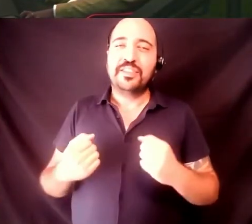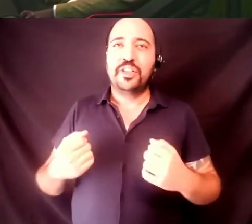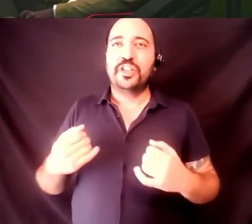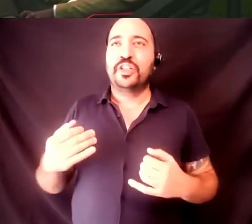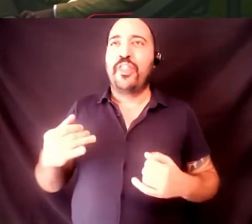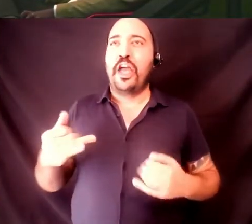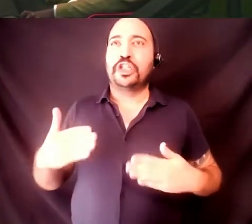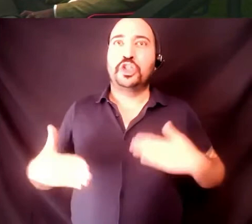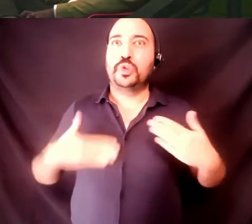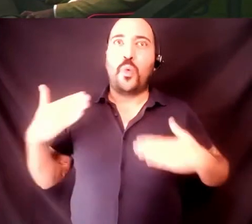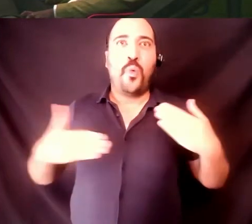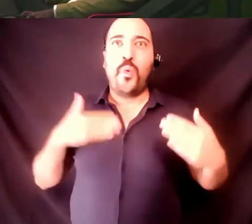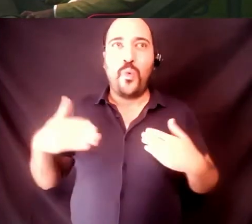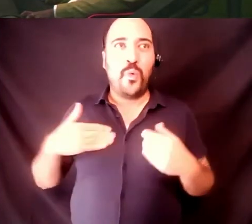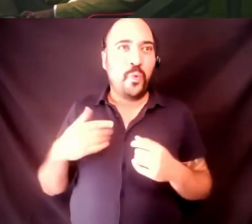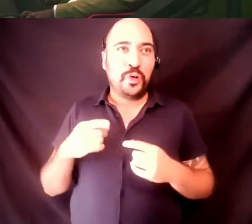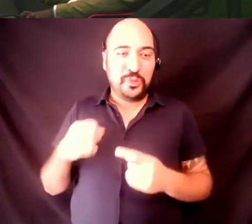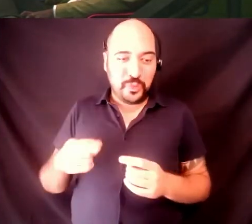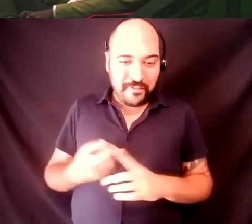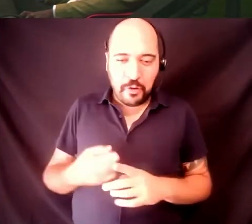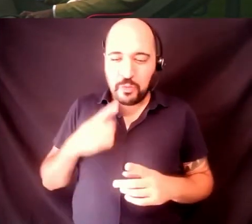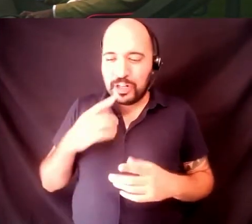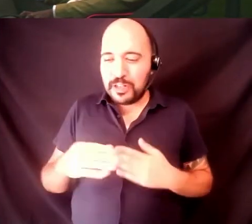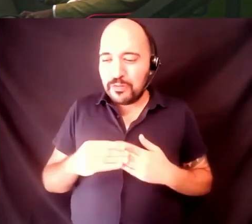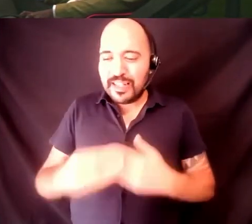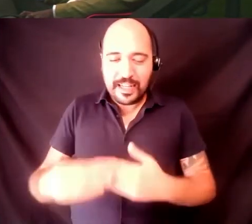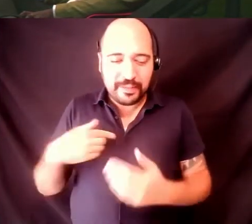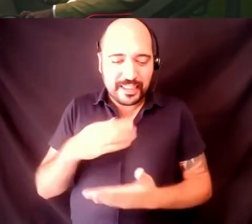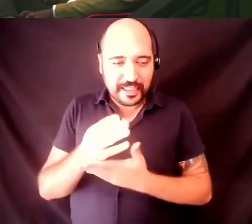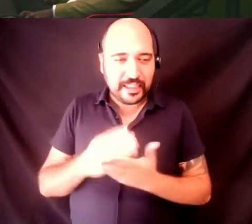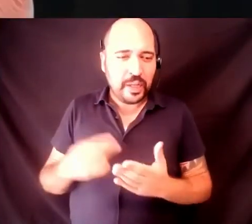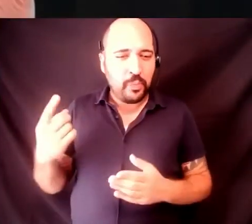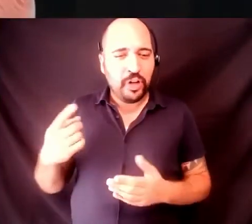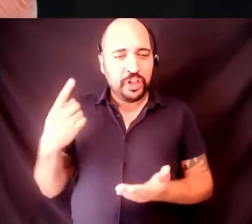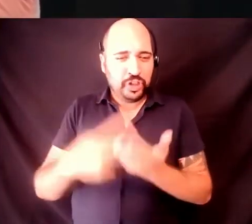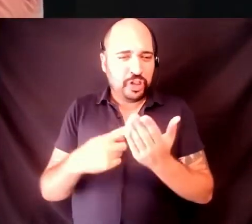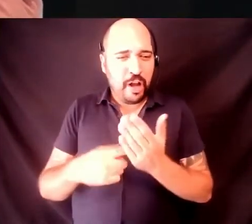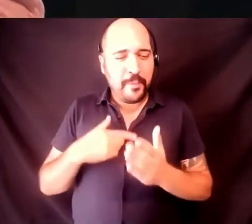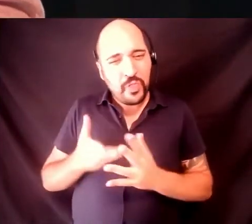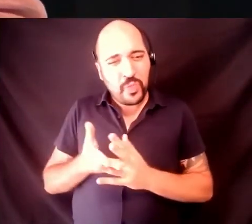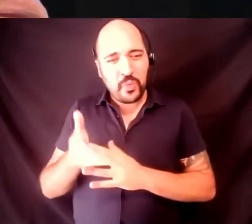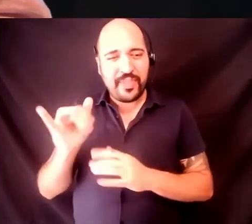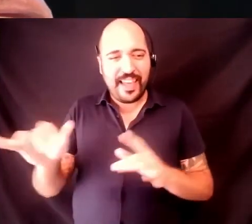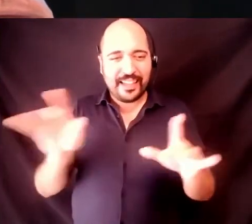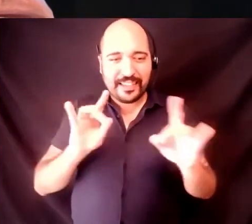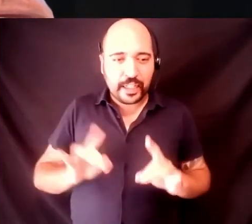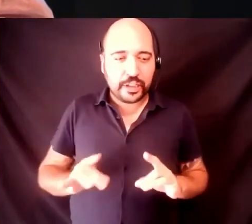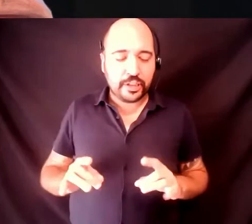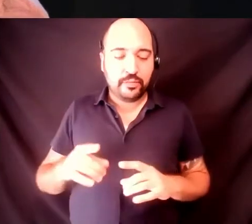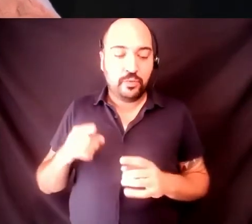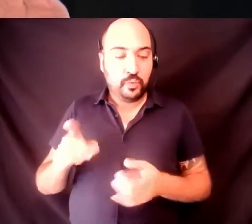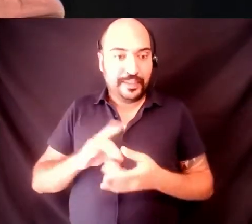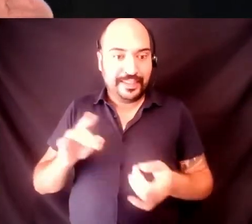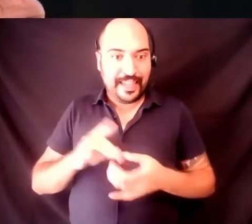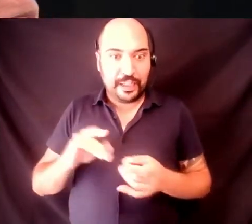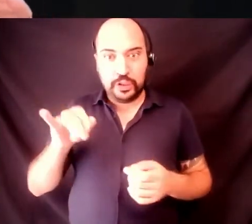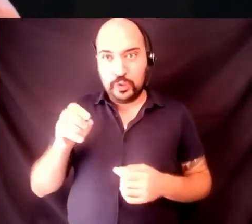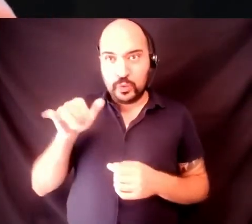Talk me through that selection. It's so funny, because when you said joy, I just. Now you smiled, right?